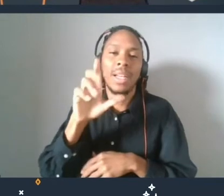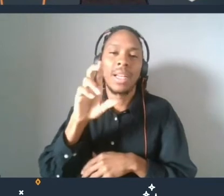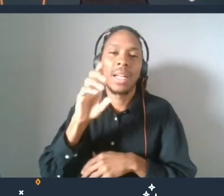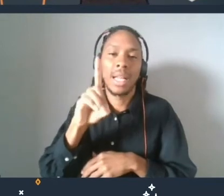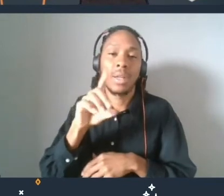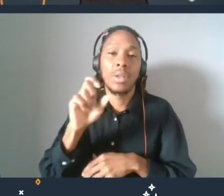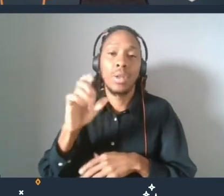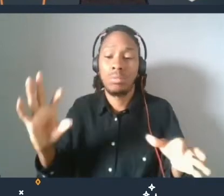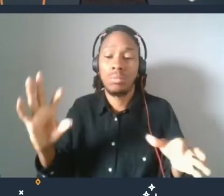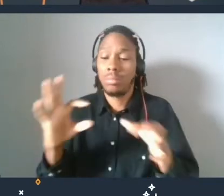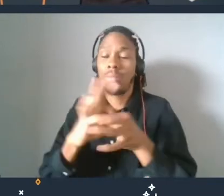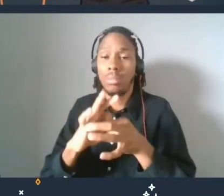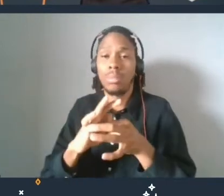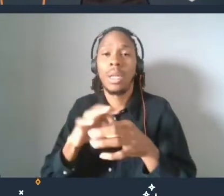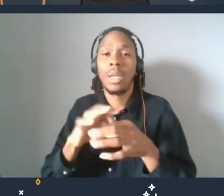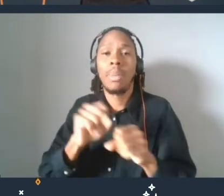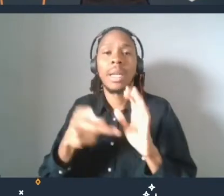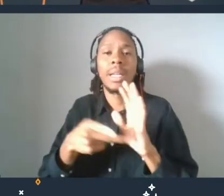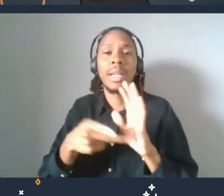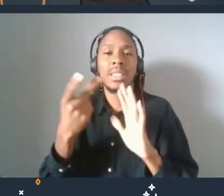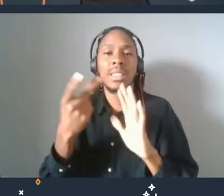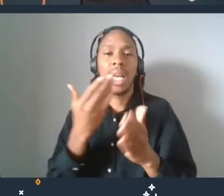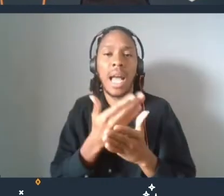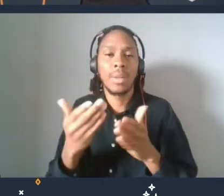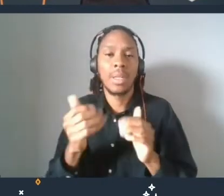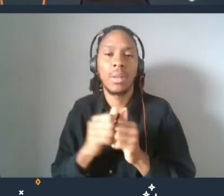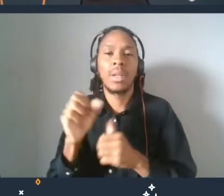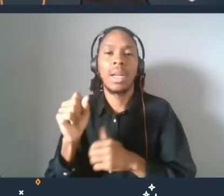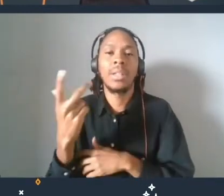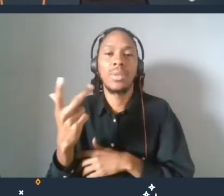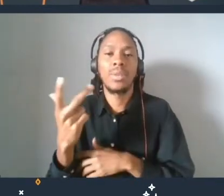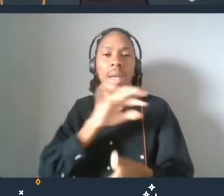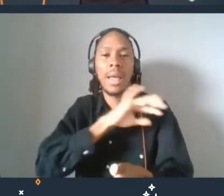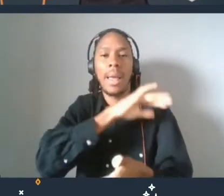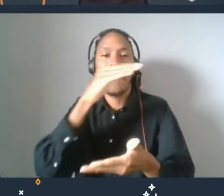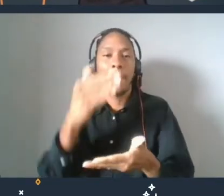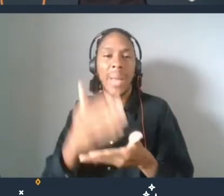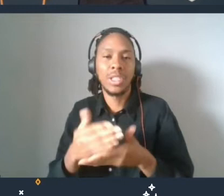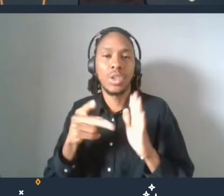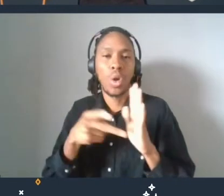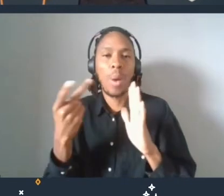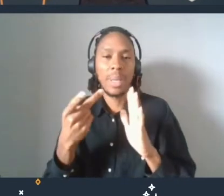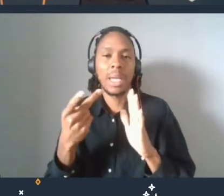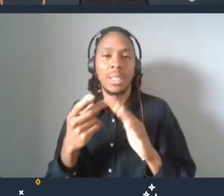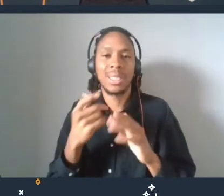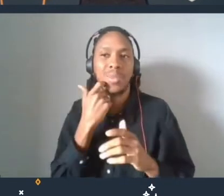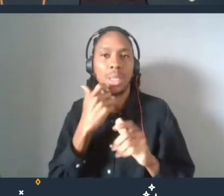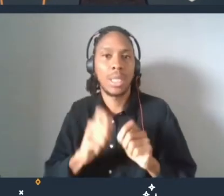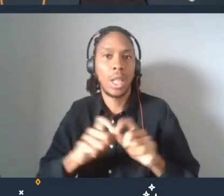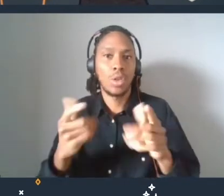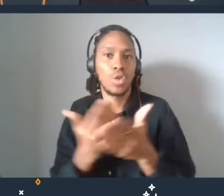by replicating existing objects with S3 Batch Replication. That's a recent launch. This makes it super easy to get started